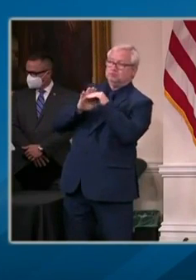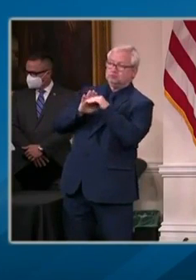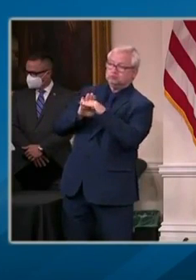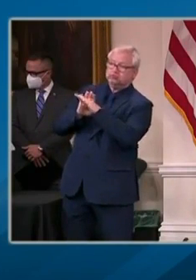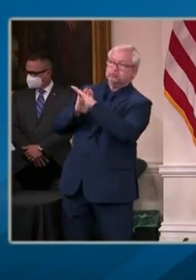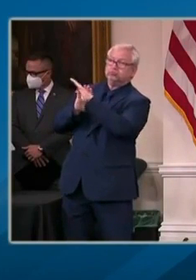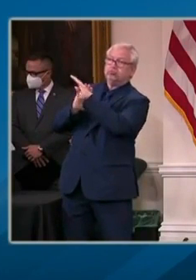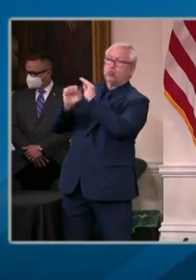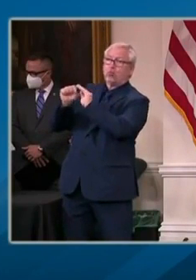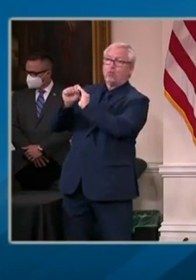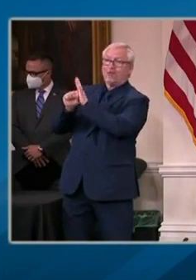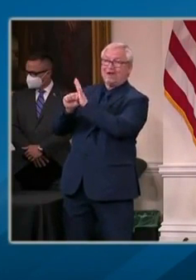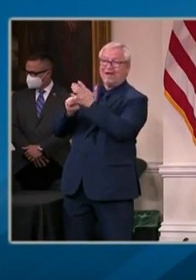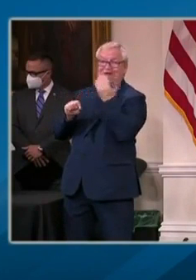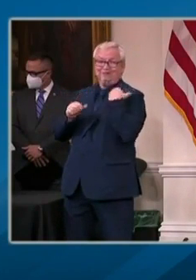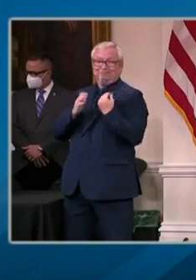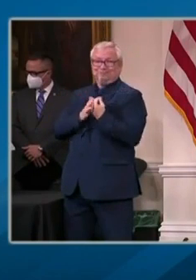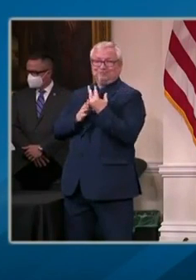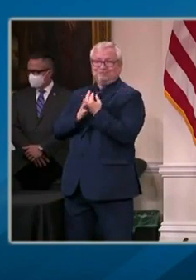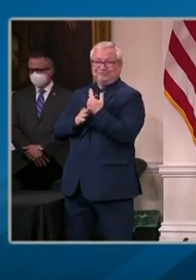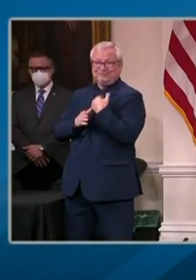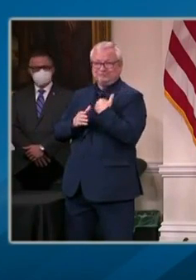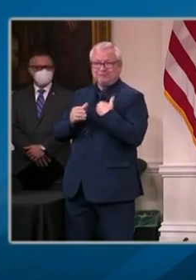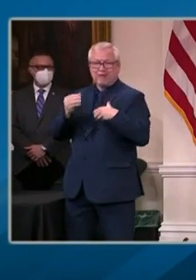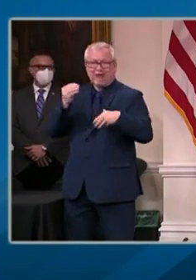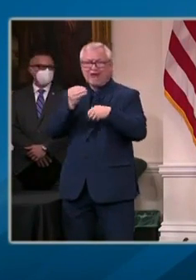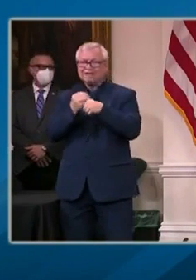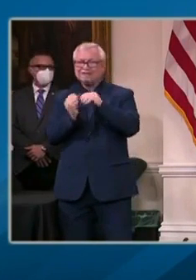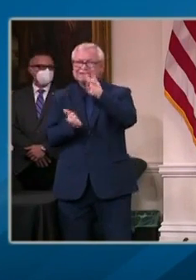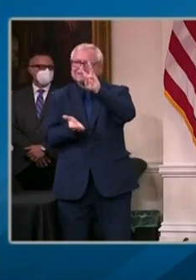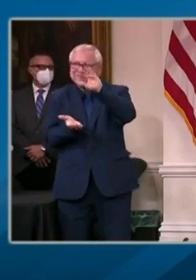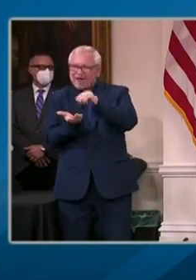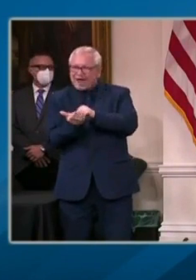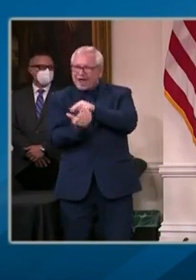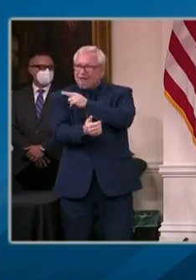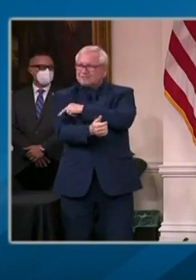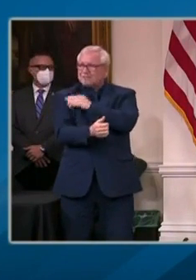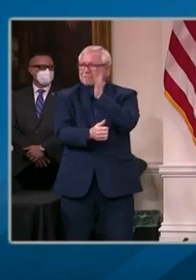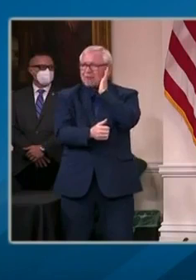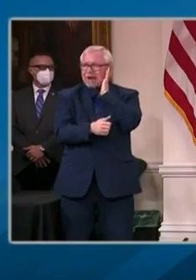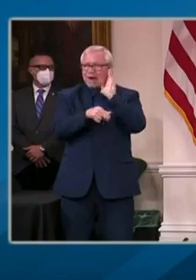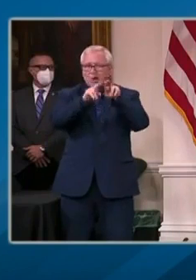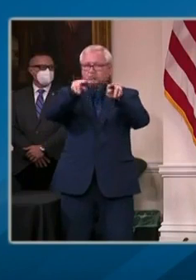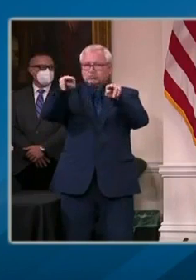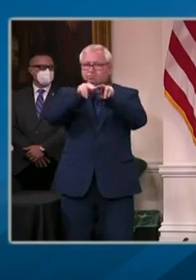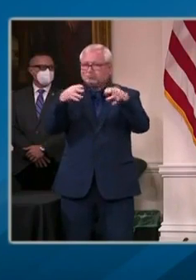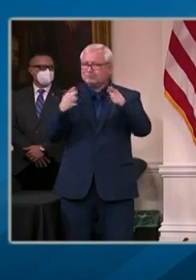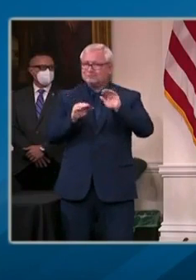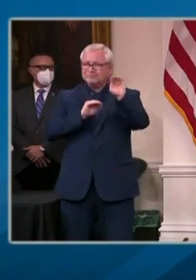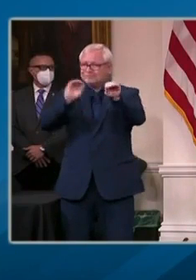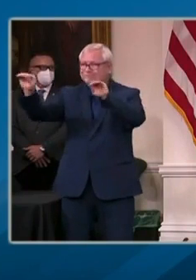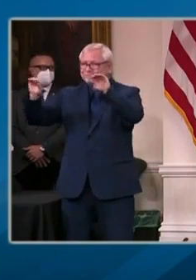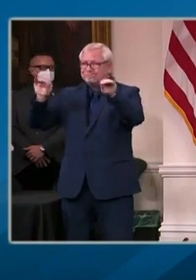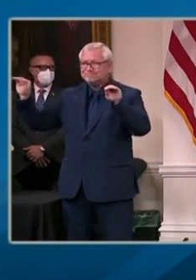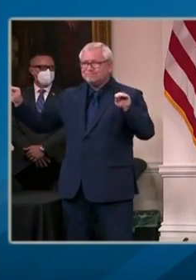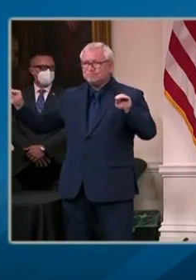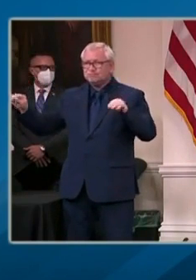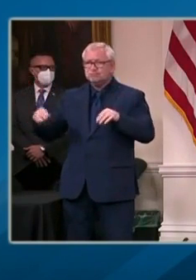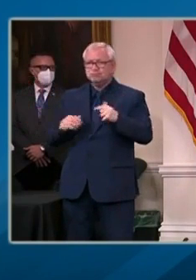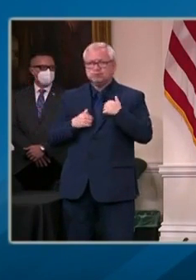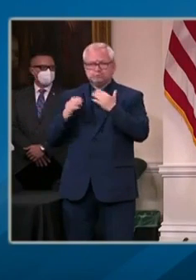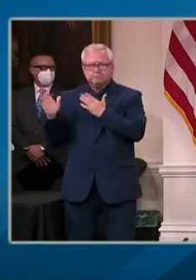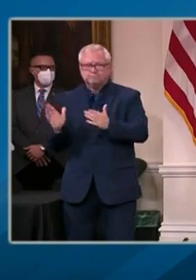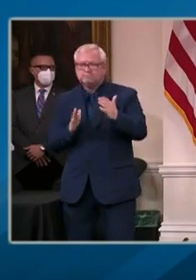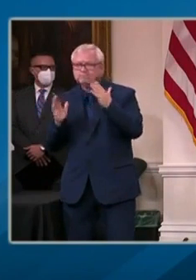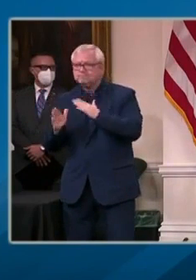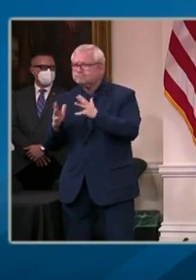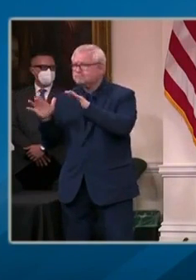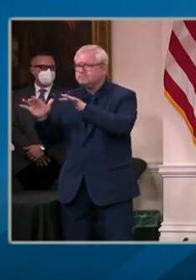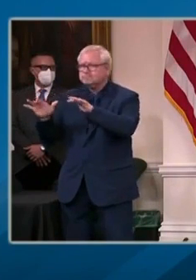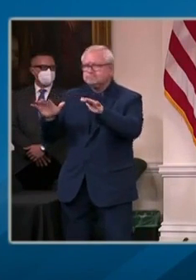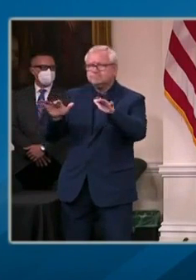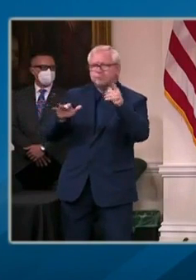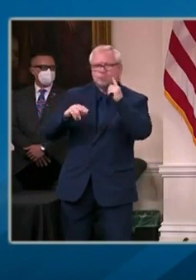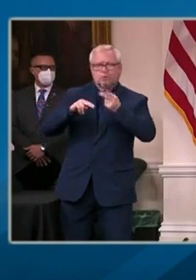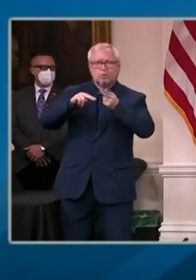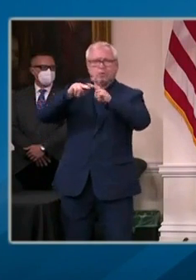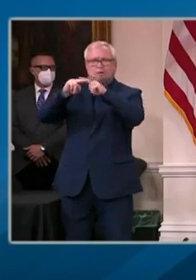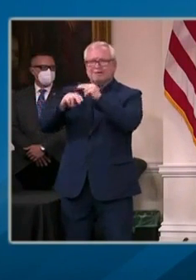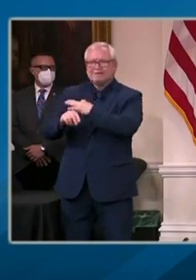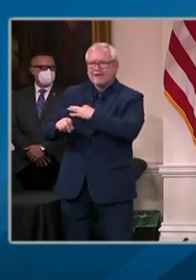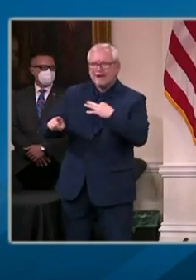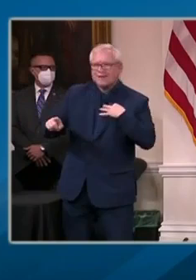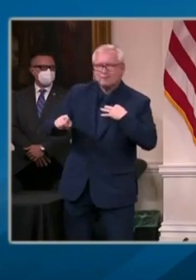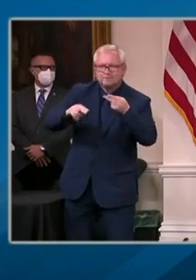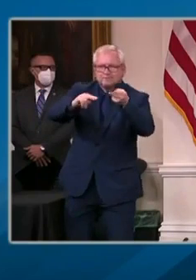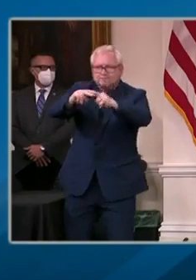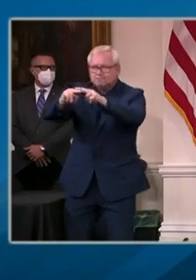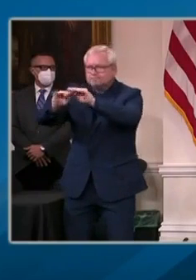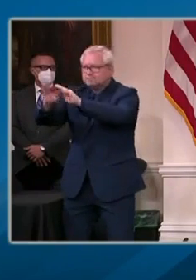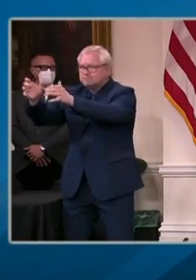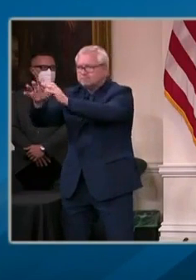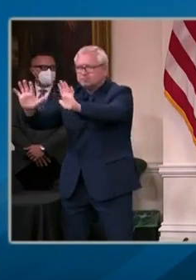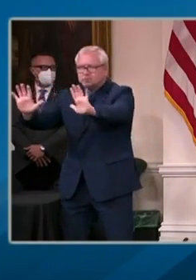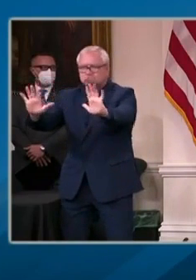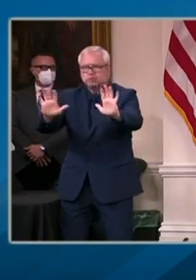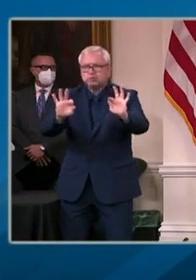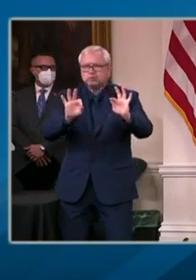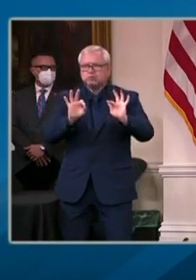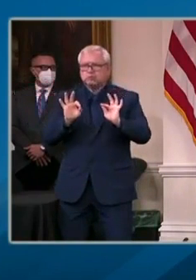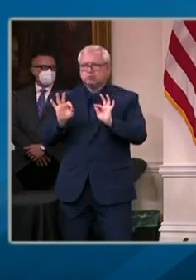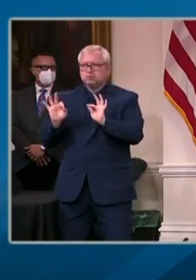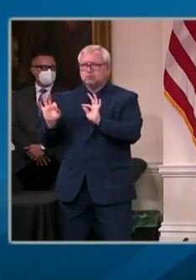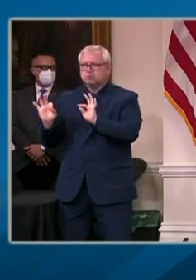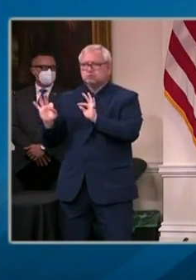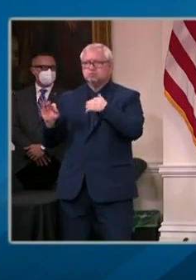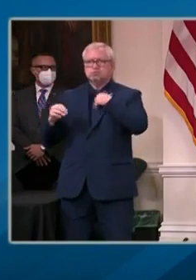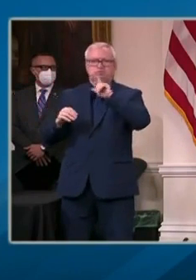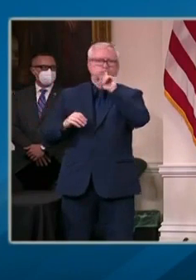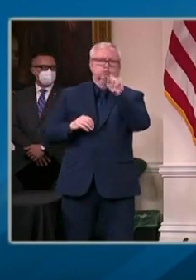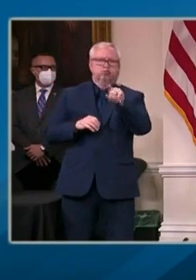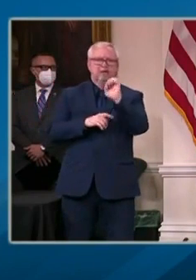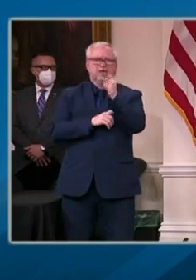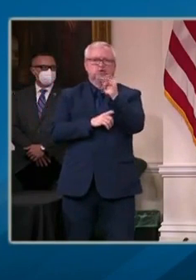WHEN WE WERE DEALING WITH THE INITIAL SURGE OF COVID-19 IN THE SPRING WE ADDED 6,000 ADDITIONAL HOSPITAL BED SURGE CAPACITY AND TOOK A NUMBER OF STEPS TO INCREA STAFFING CAPABILITIES.